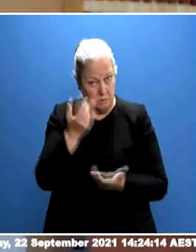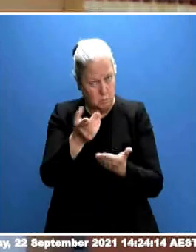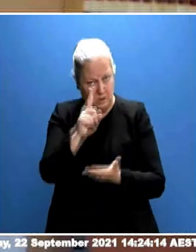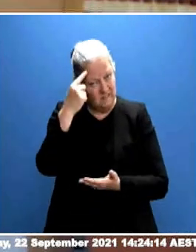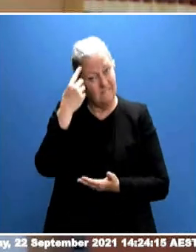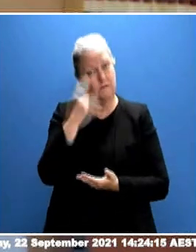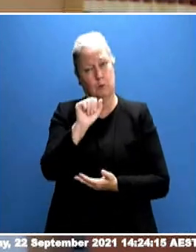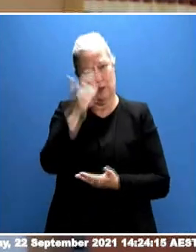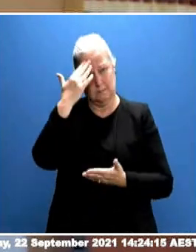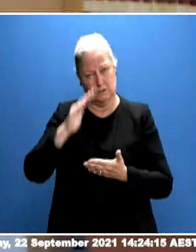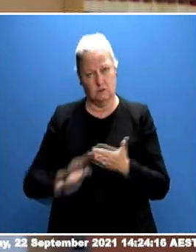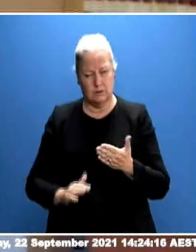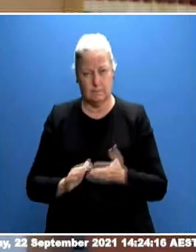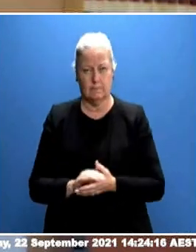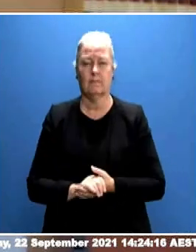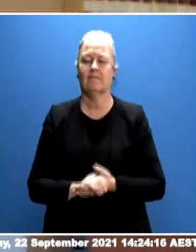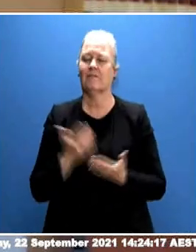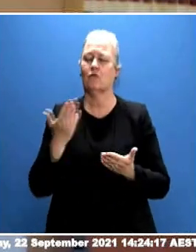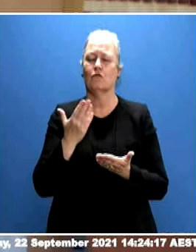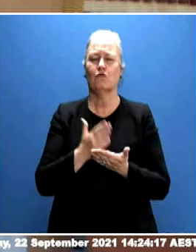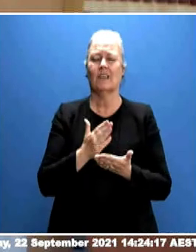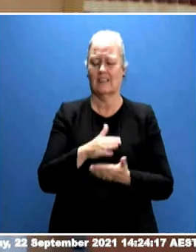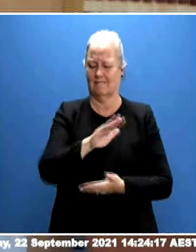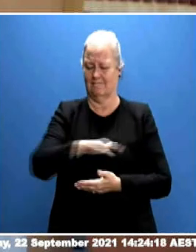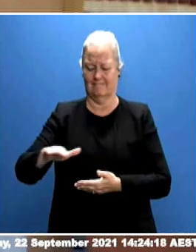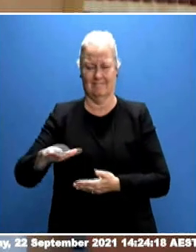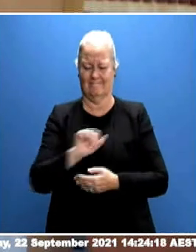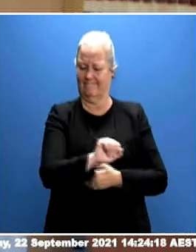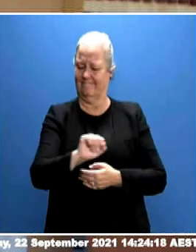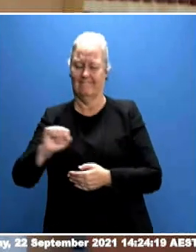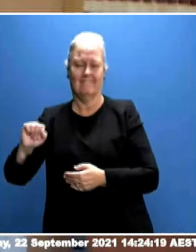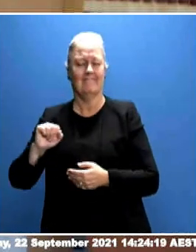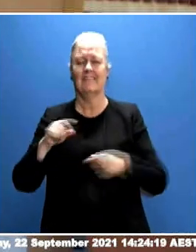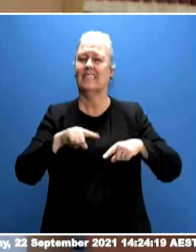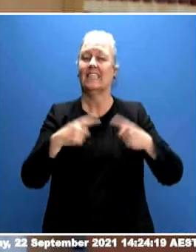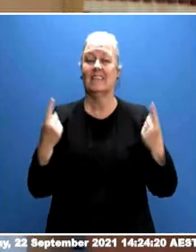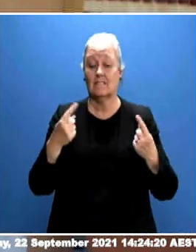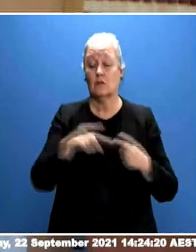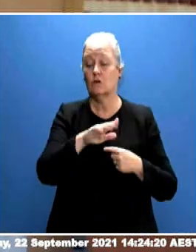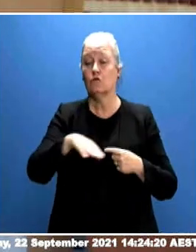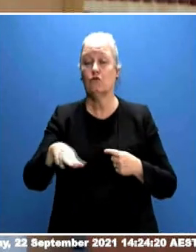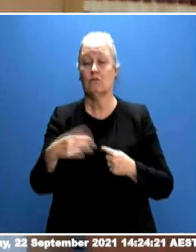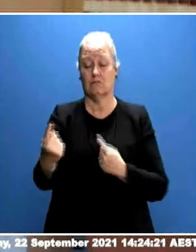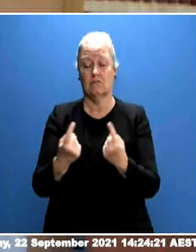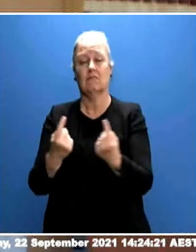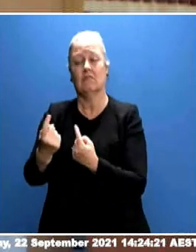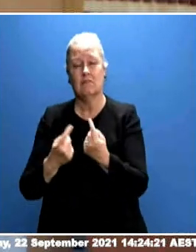Each child is unique. The children that come to Kath French vary significantly in their presentation.